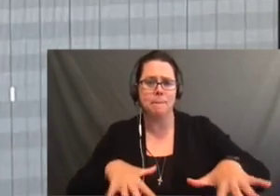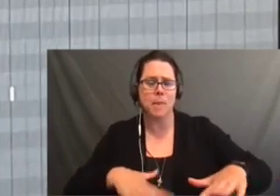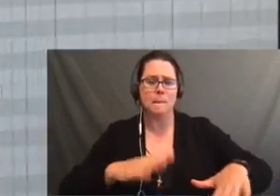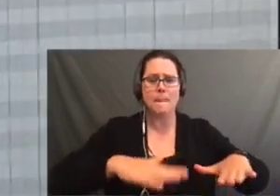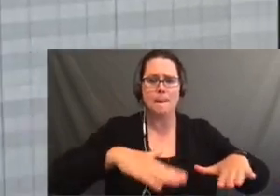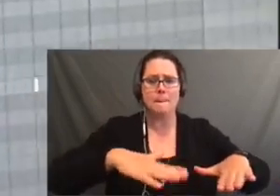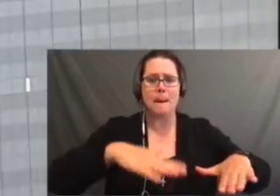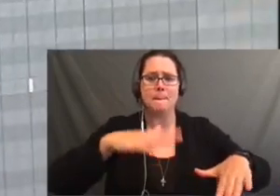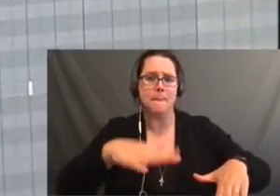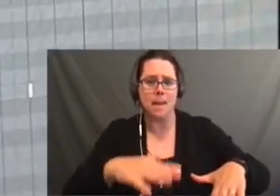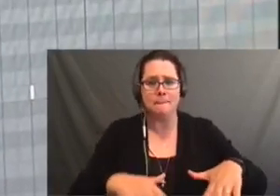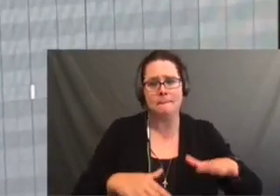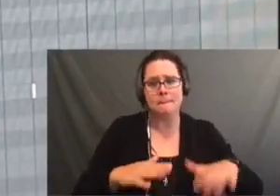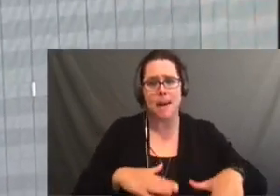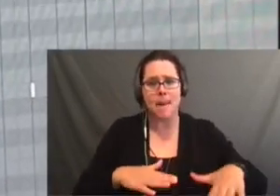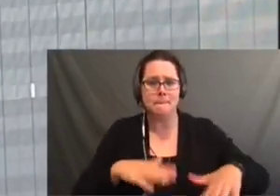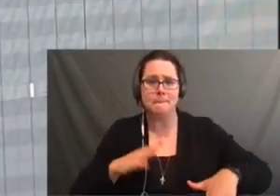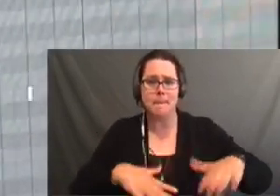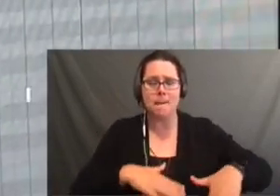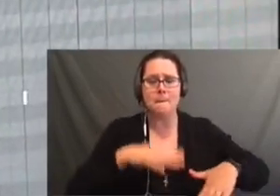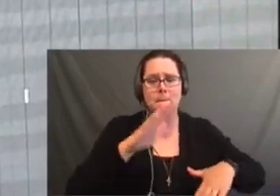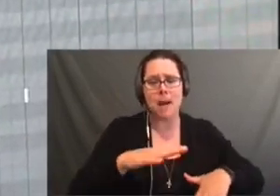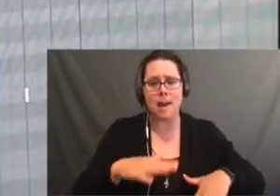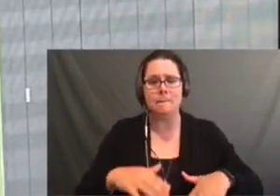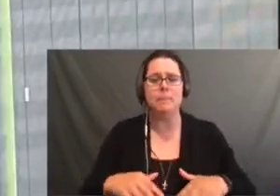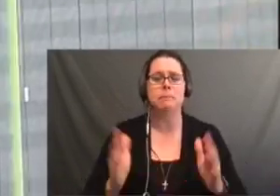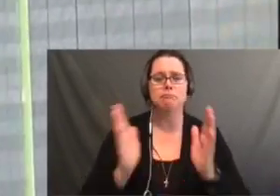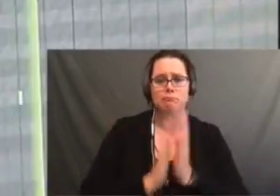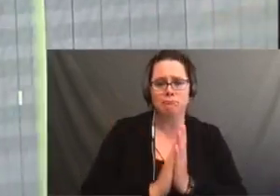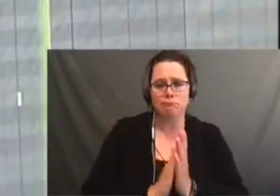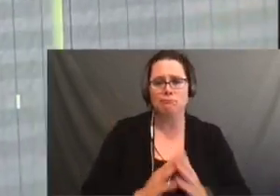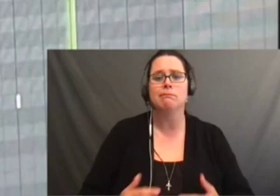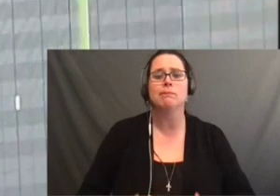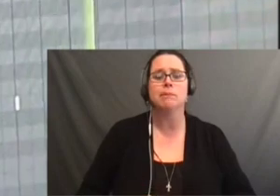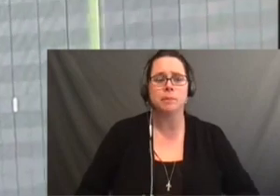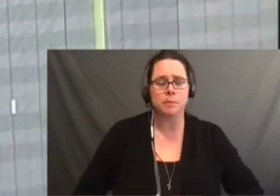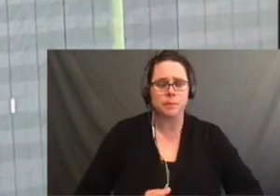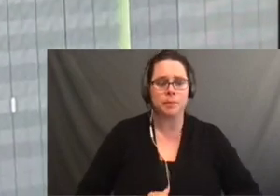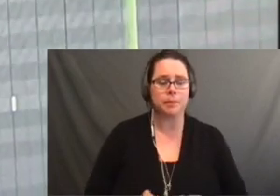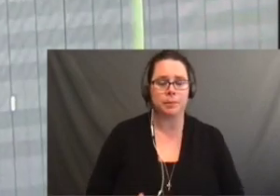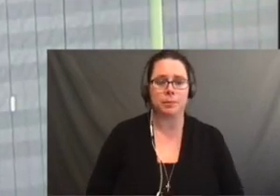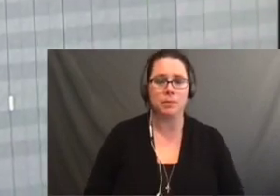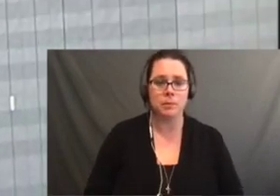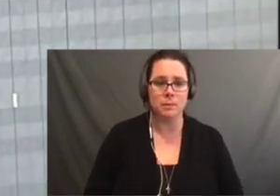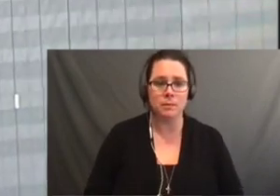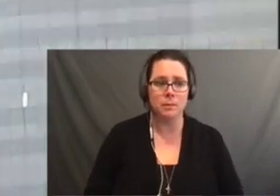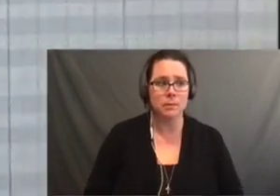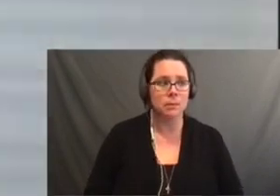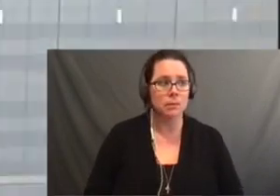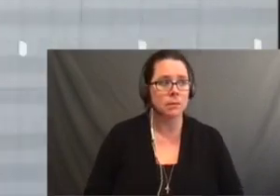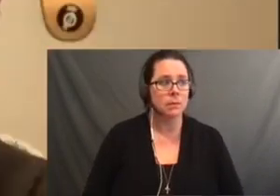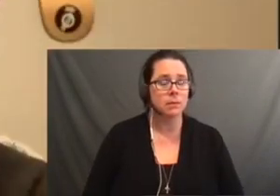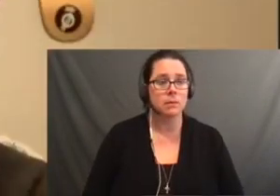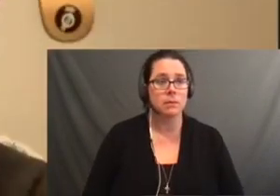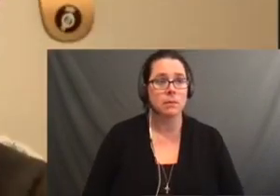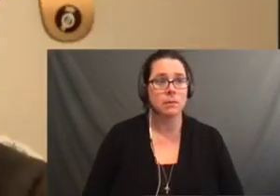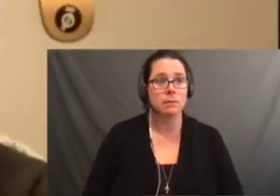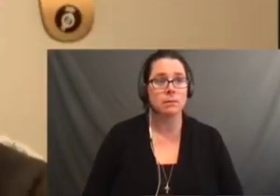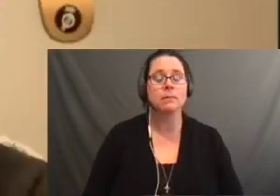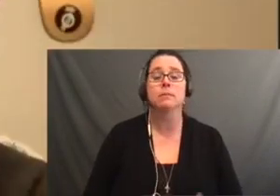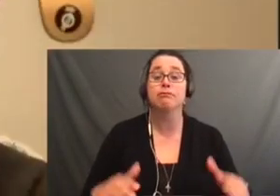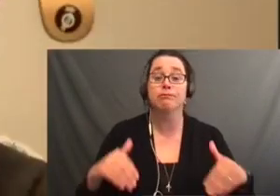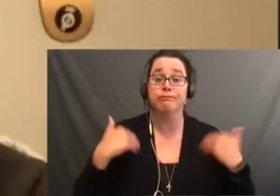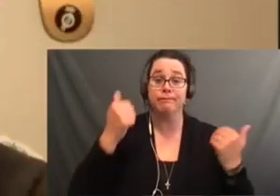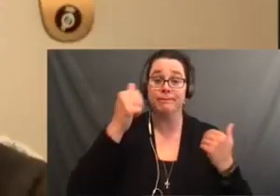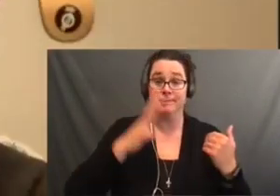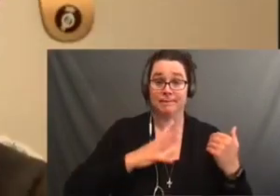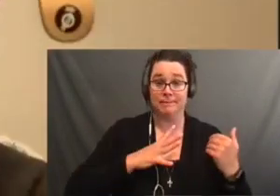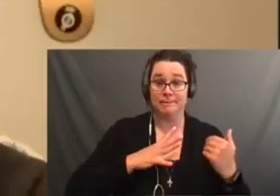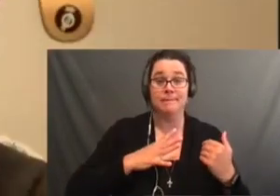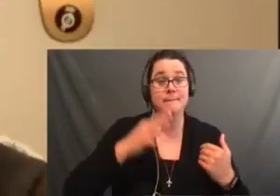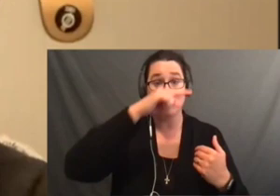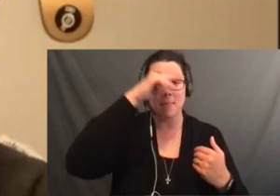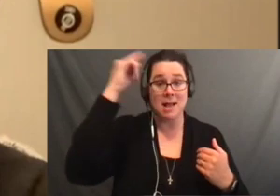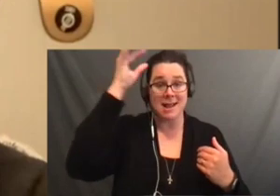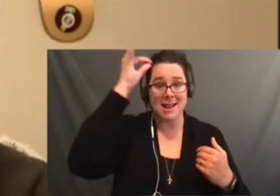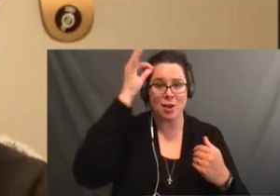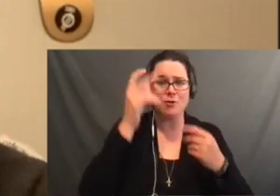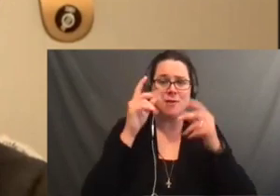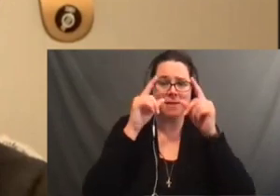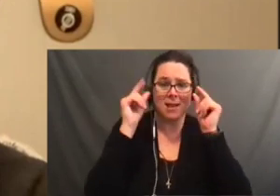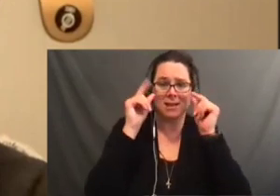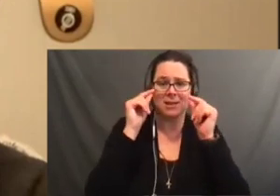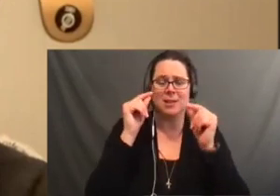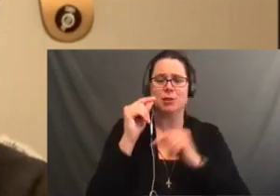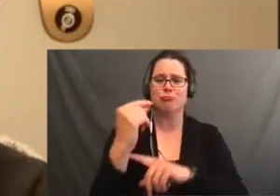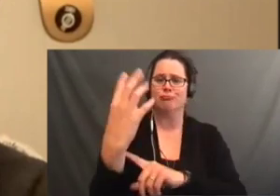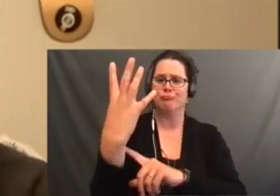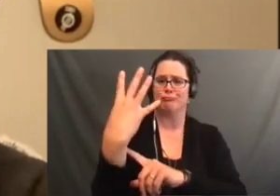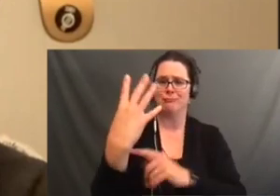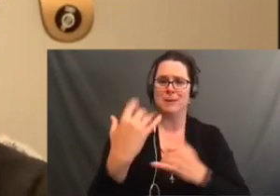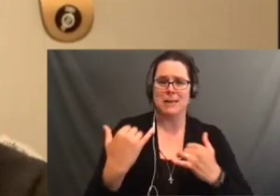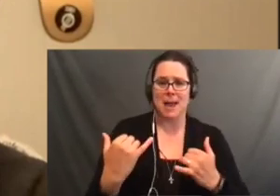And Jess will be on deck. What I'd like each of you to do before we